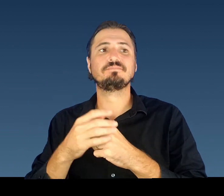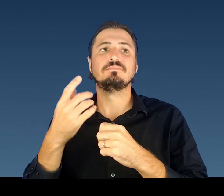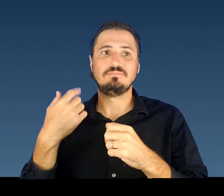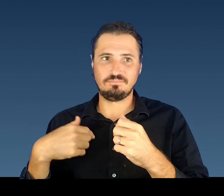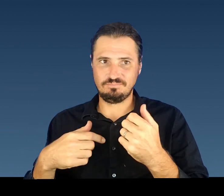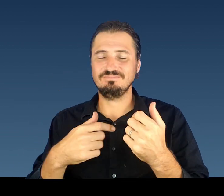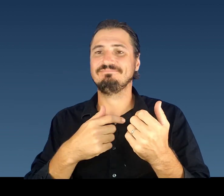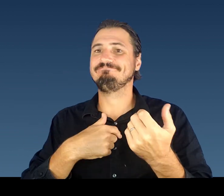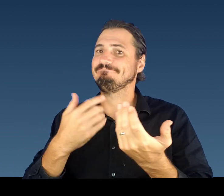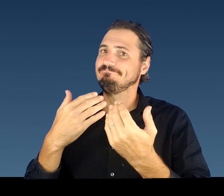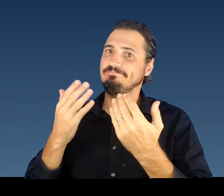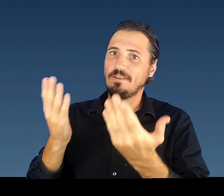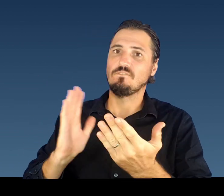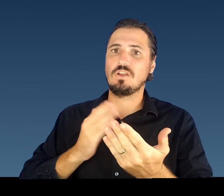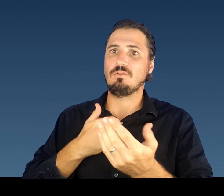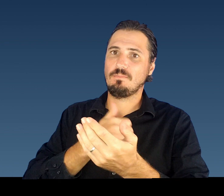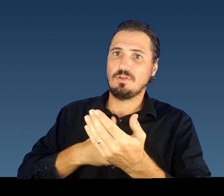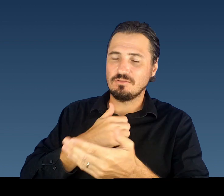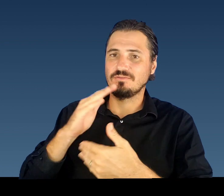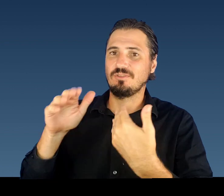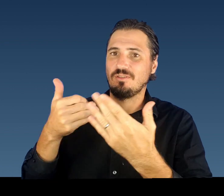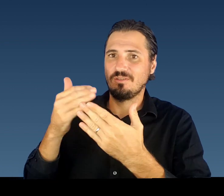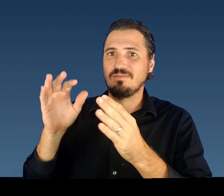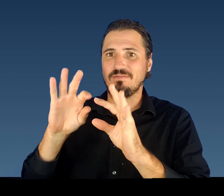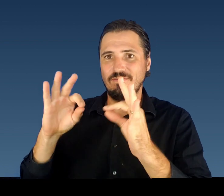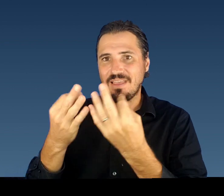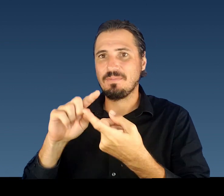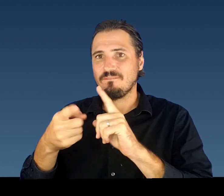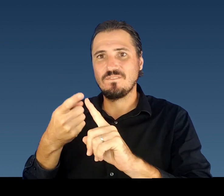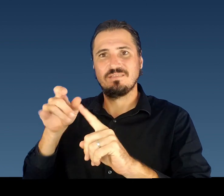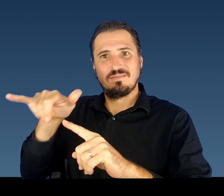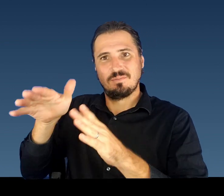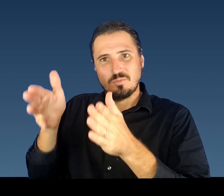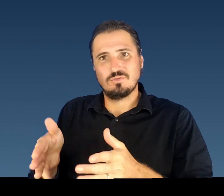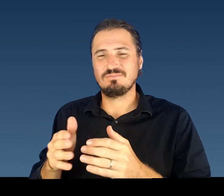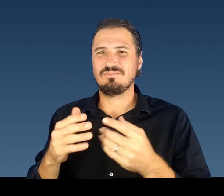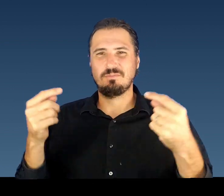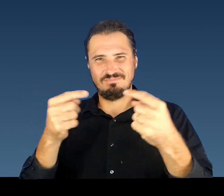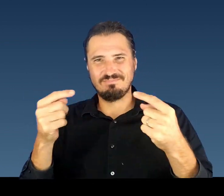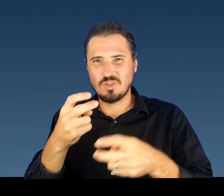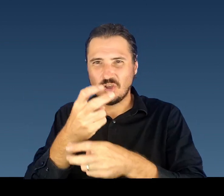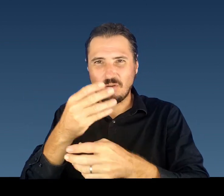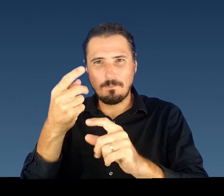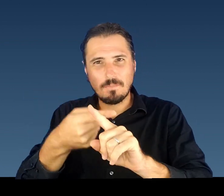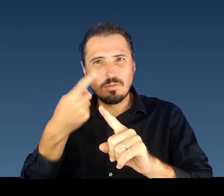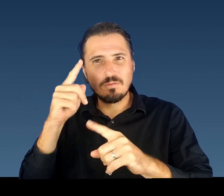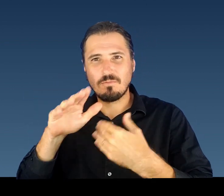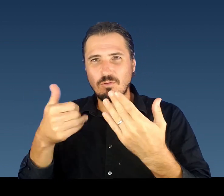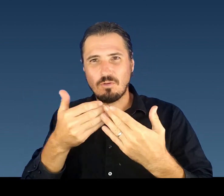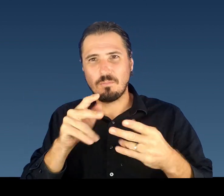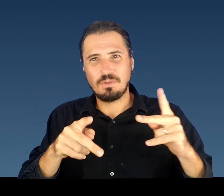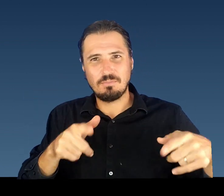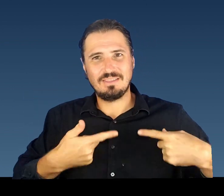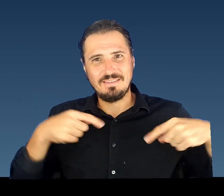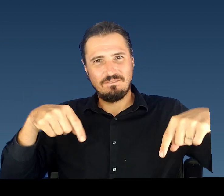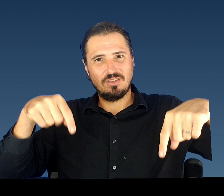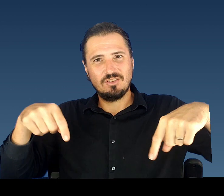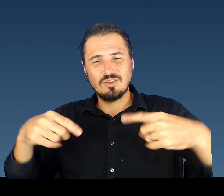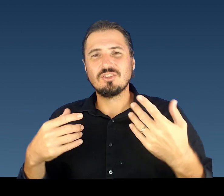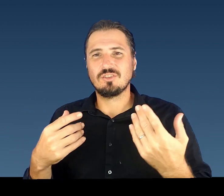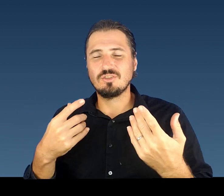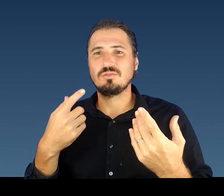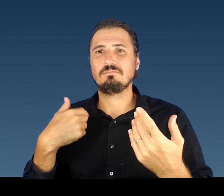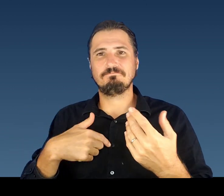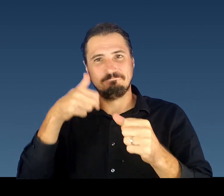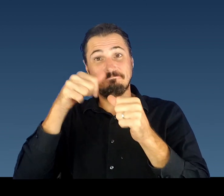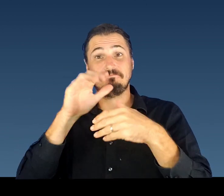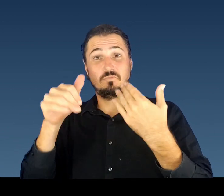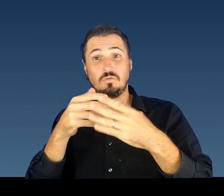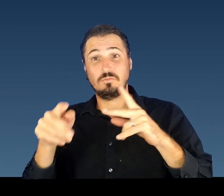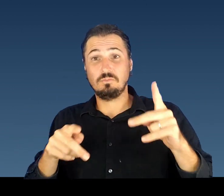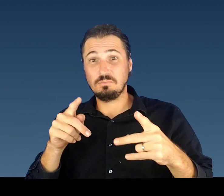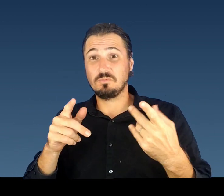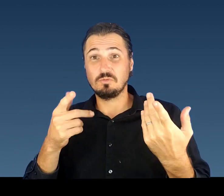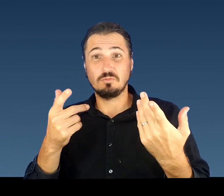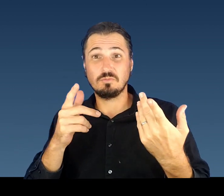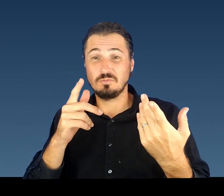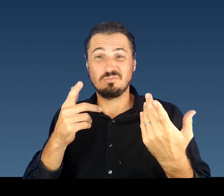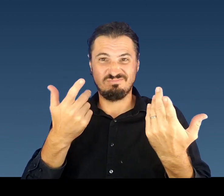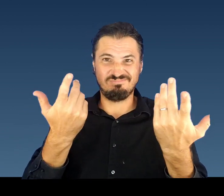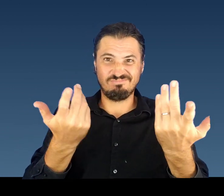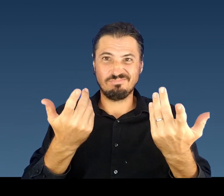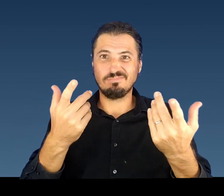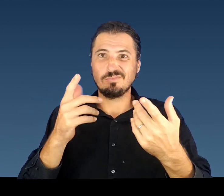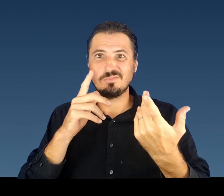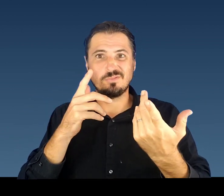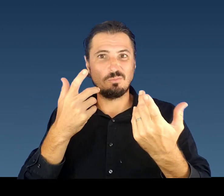The good news is: in educational settings that have diligently followed mask-wearing and other COVID precautions, we are not seeing transmission occurring in schools. Our Department of